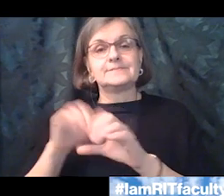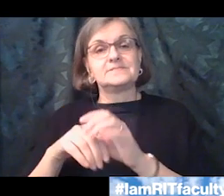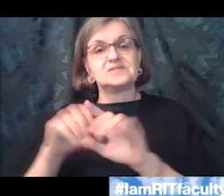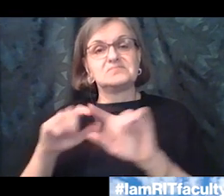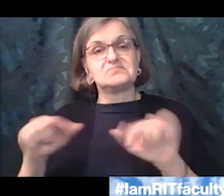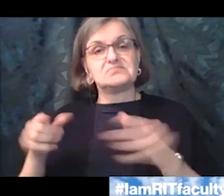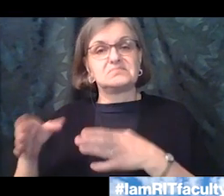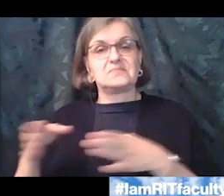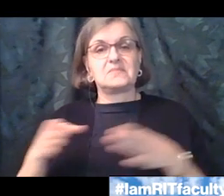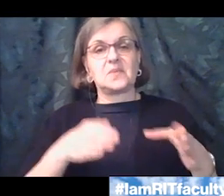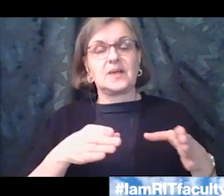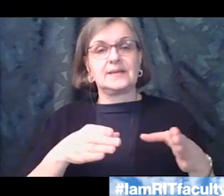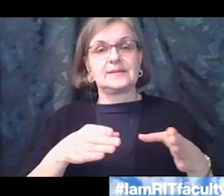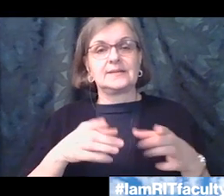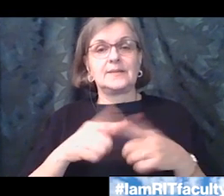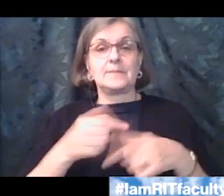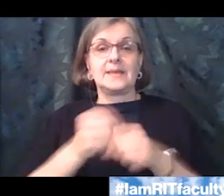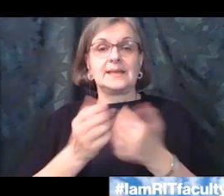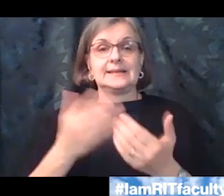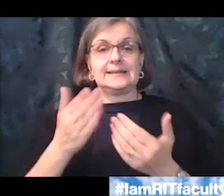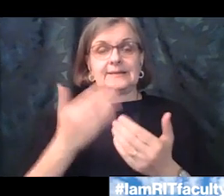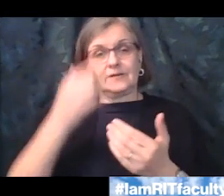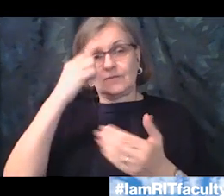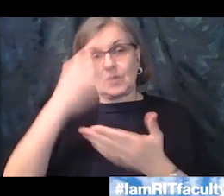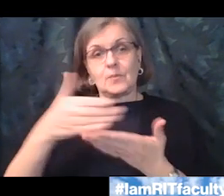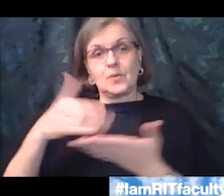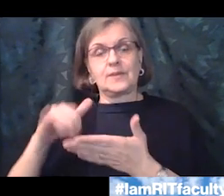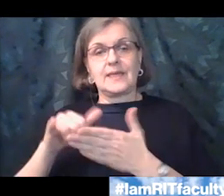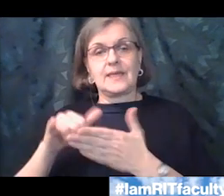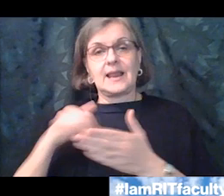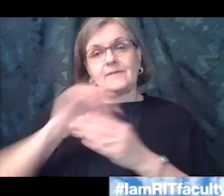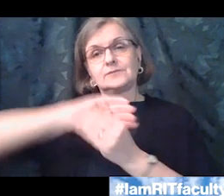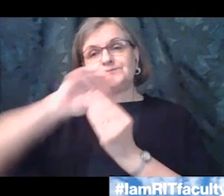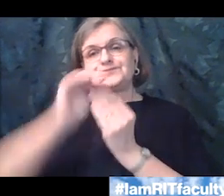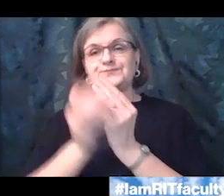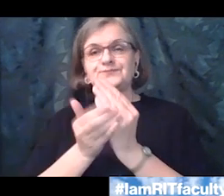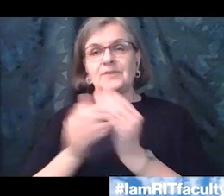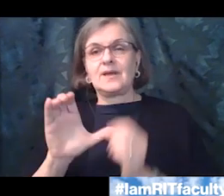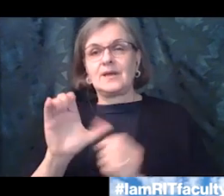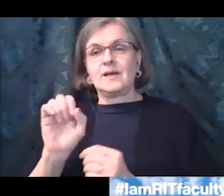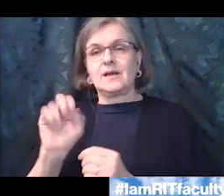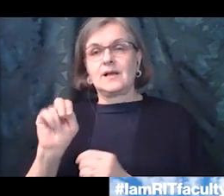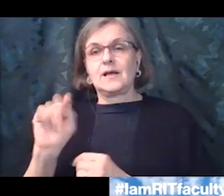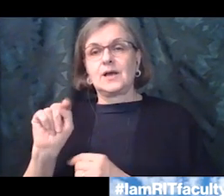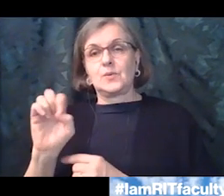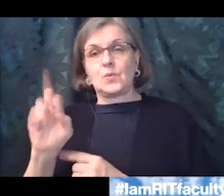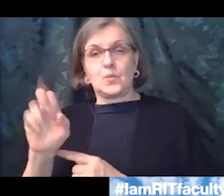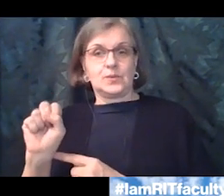provides ease in [? components ?] that have [? contours ?] on it. But that's a little bit about, in a nutshell,